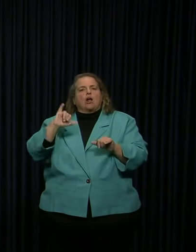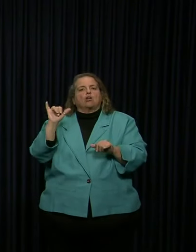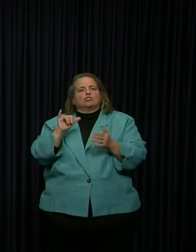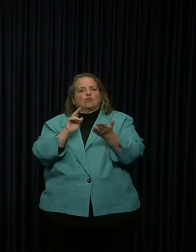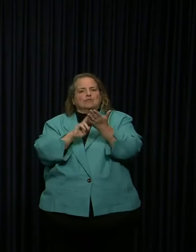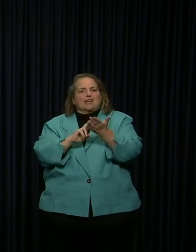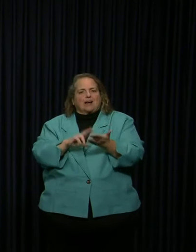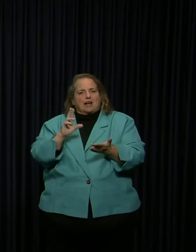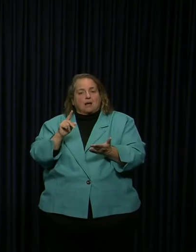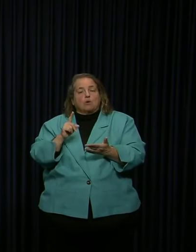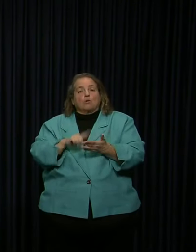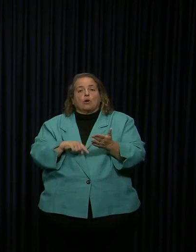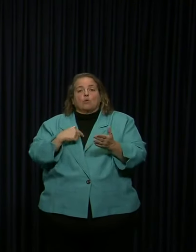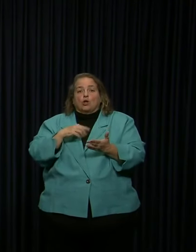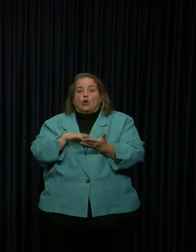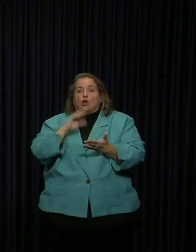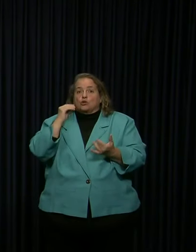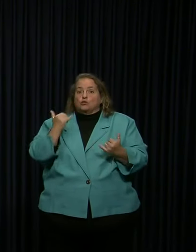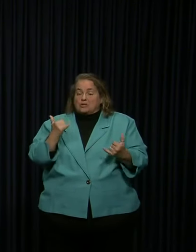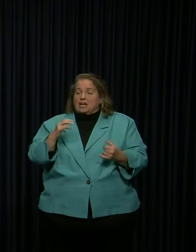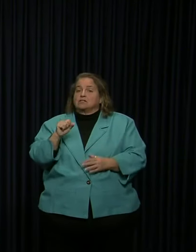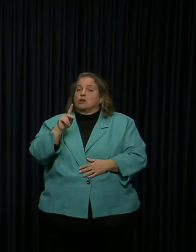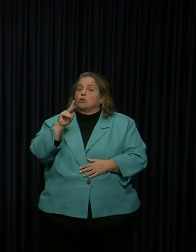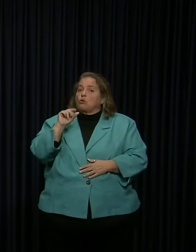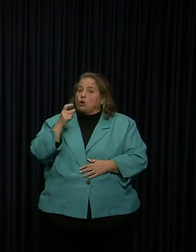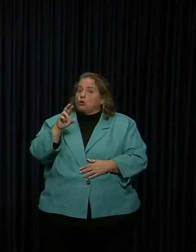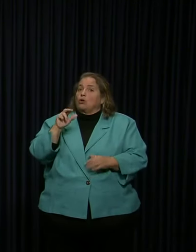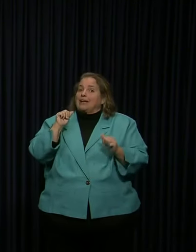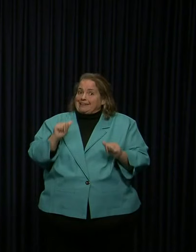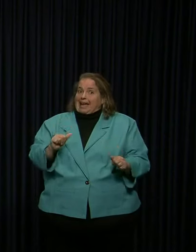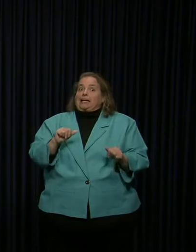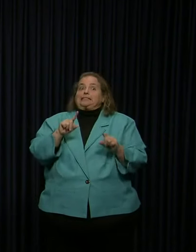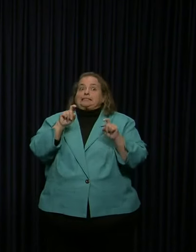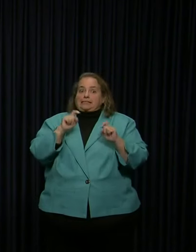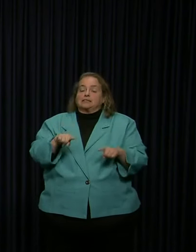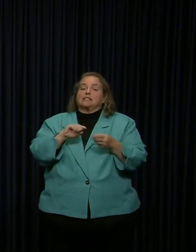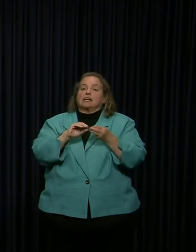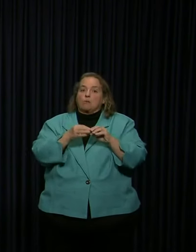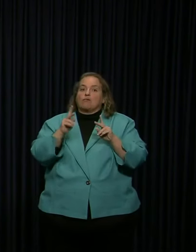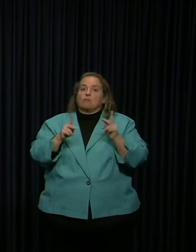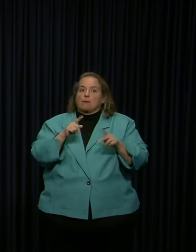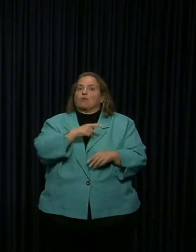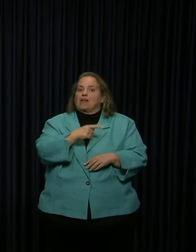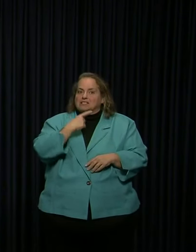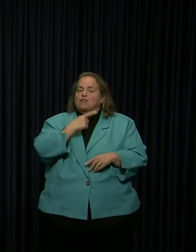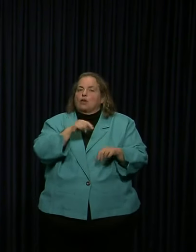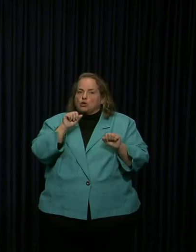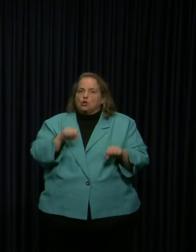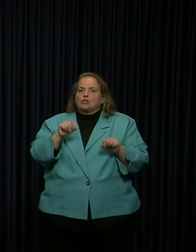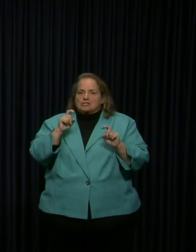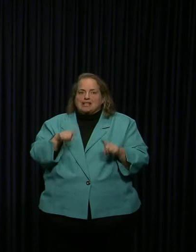GROWING INCREASINGLY ANXIOUS